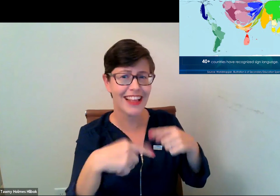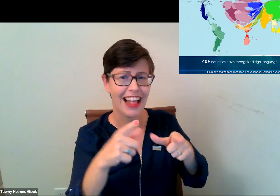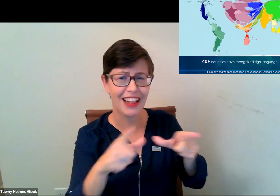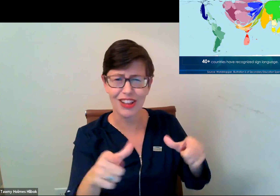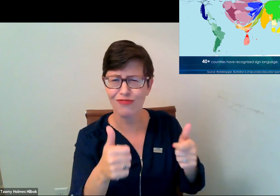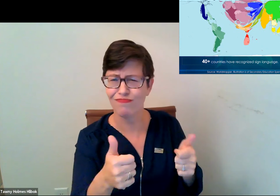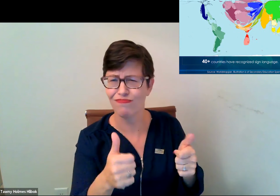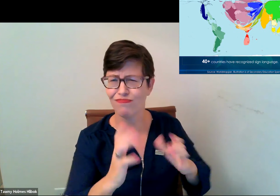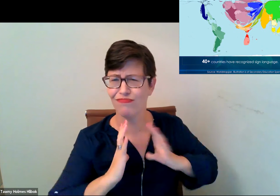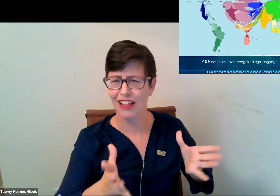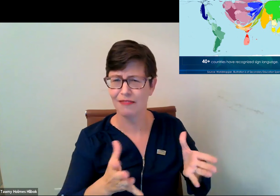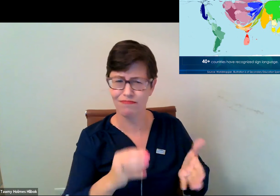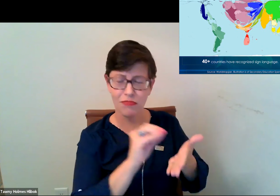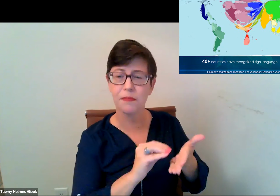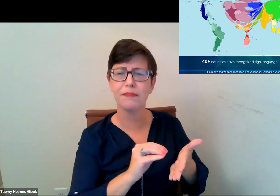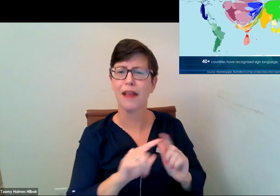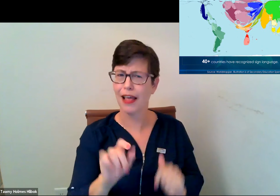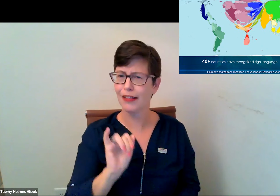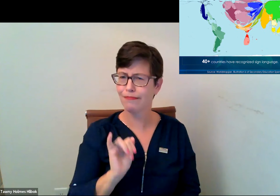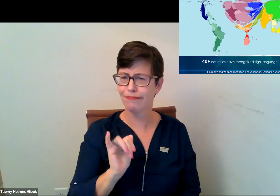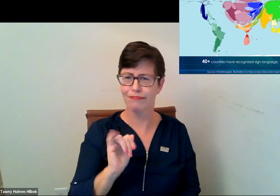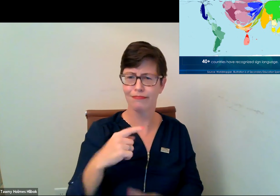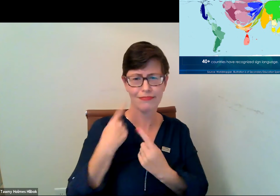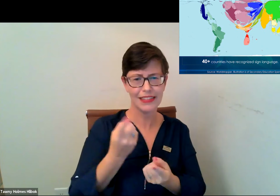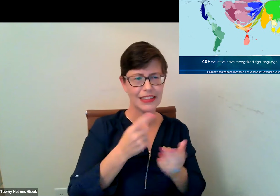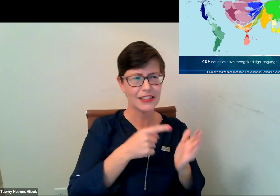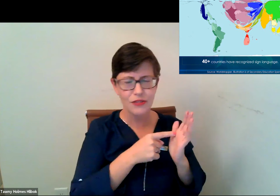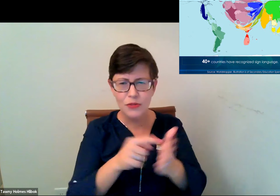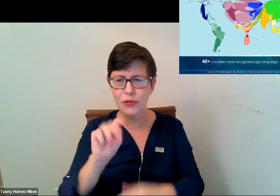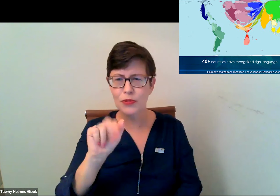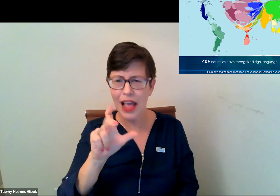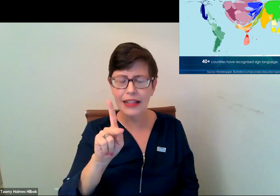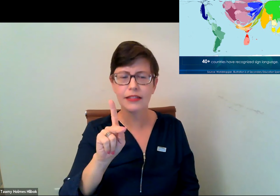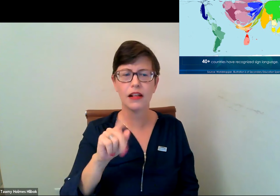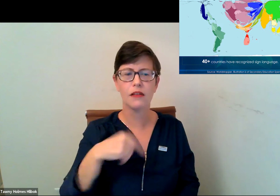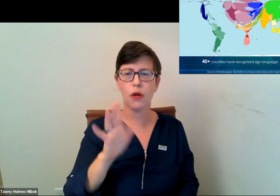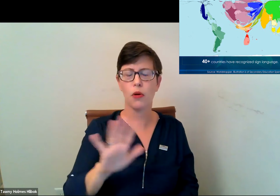people and their languages and several of those languages have been recognized successfully.